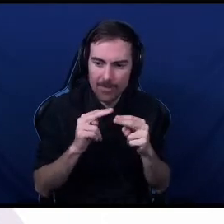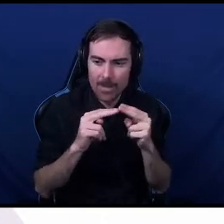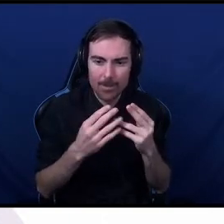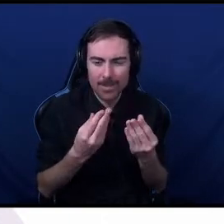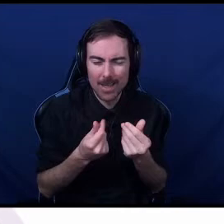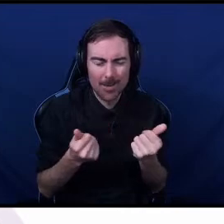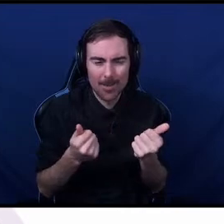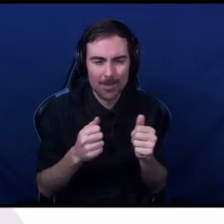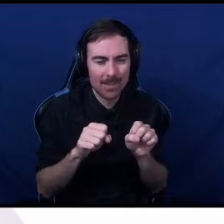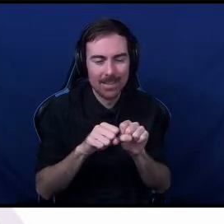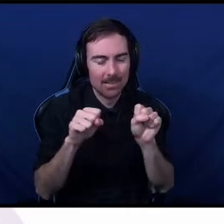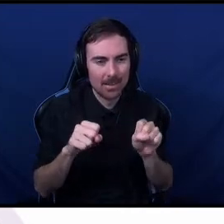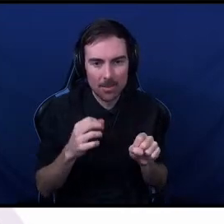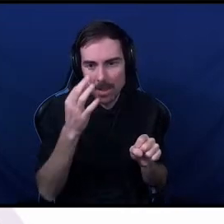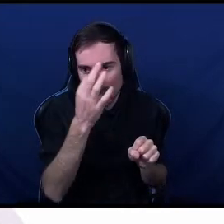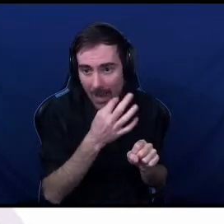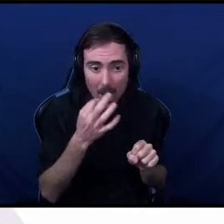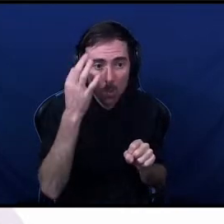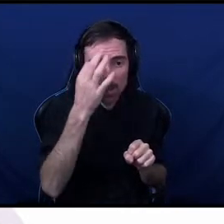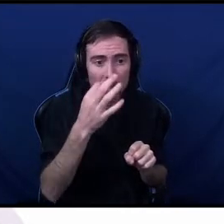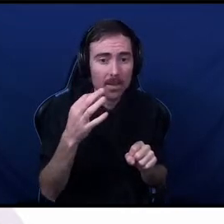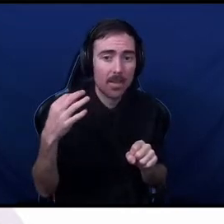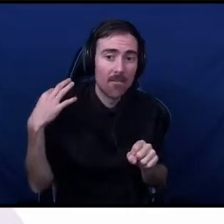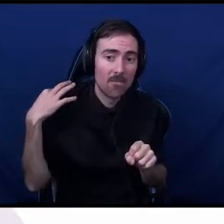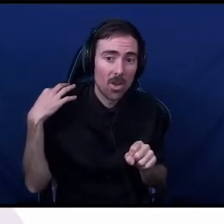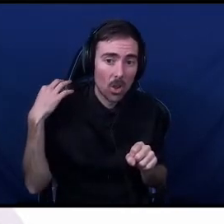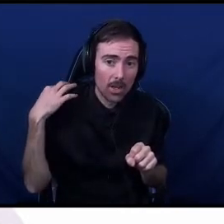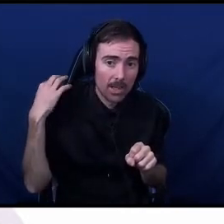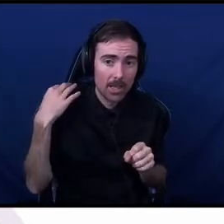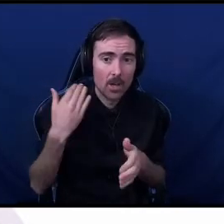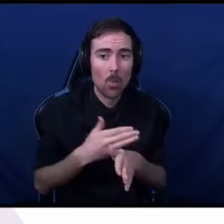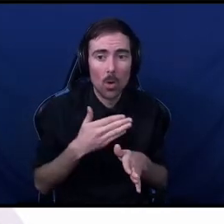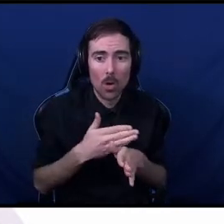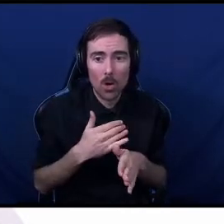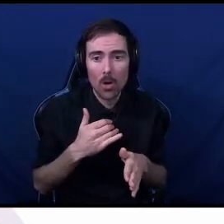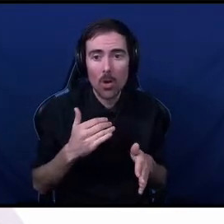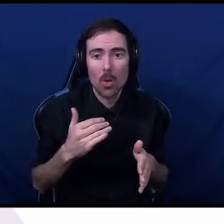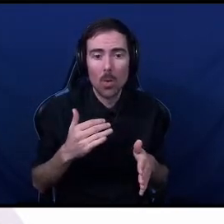of volunteer work or or time or using your, your specific